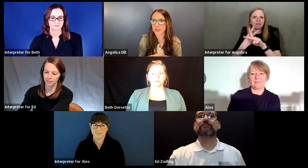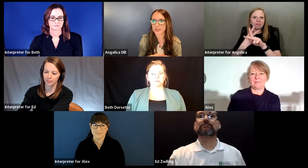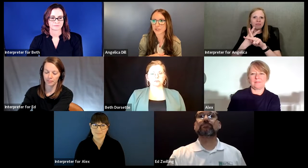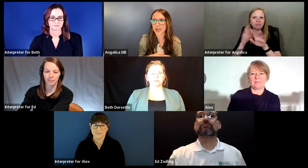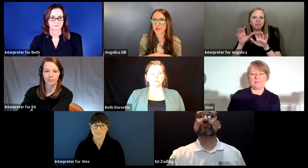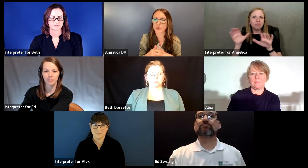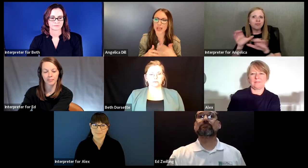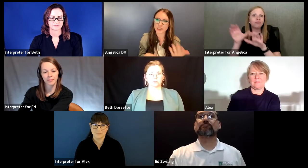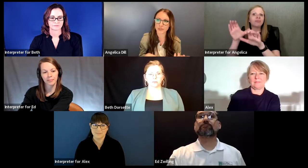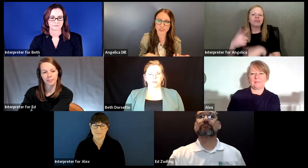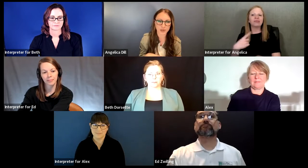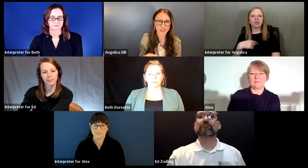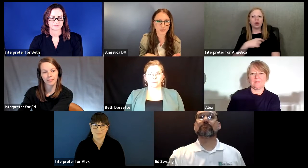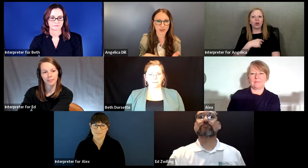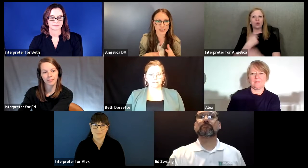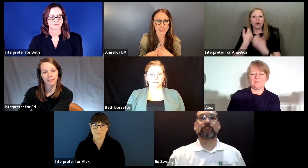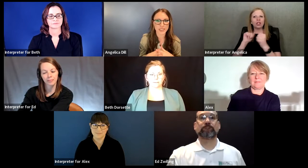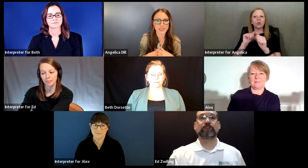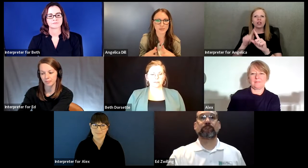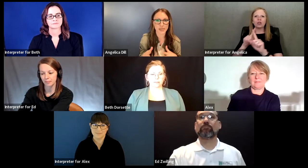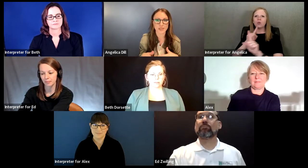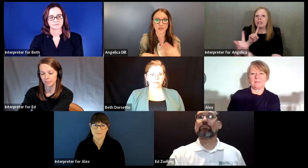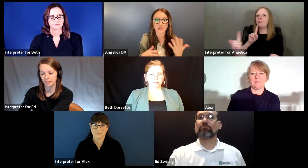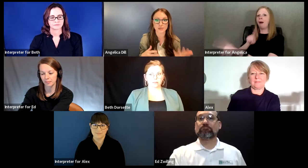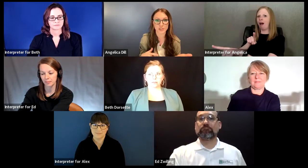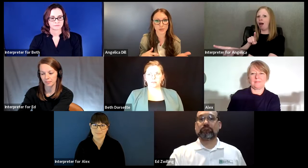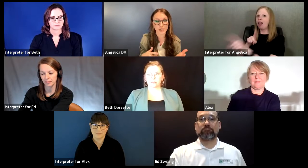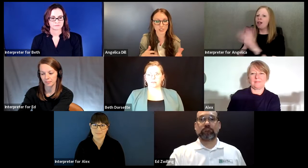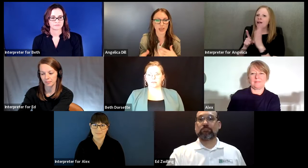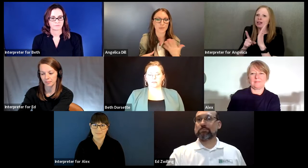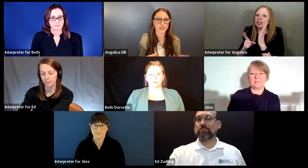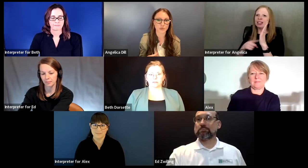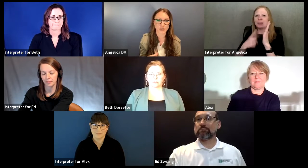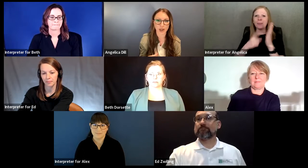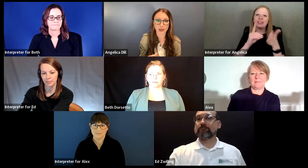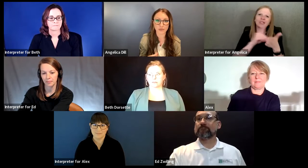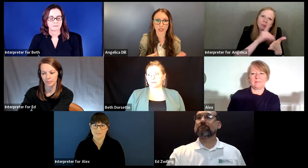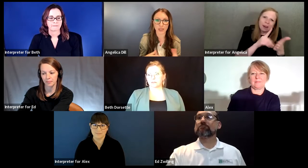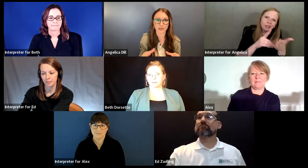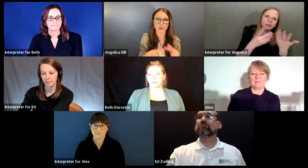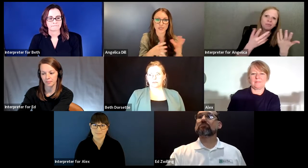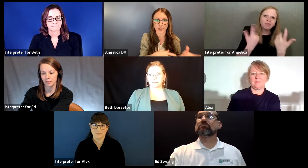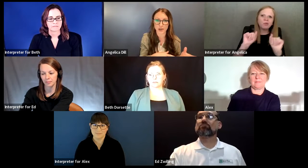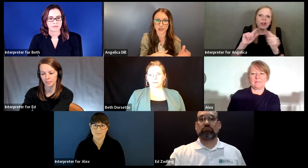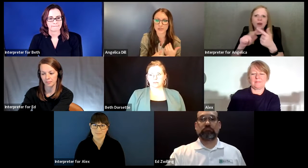We try to reactively respond to some advocacy needs. Sometimes there's some discrimination that happens and we try to advocate in those scenarios.